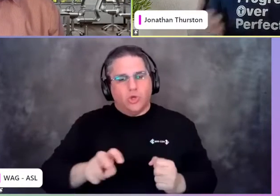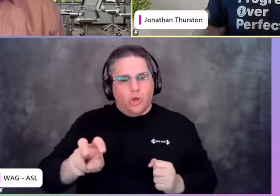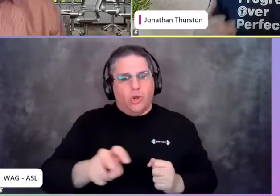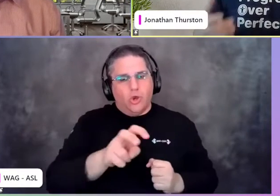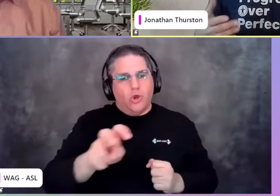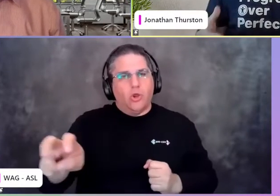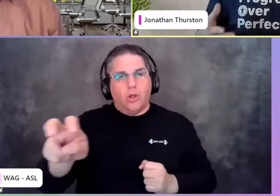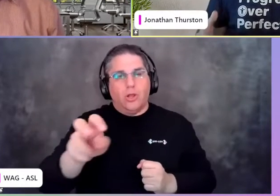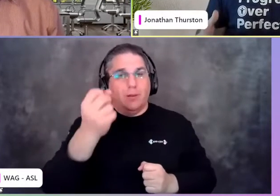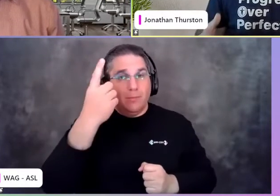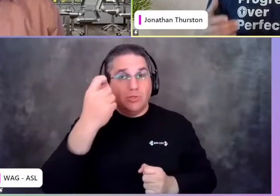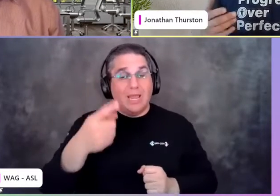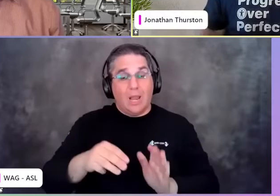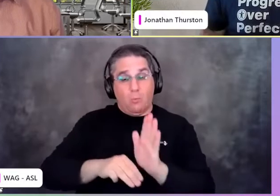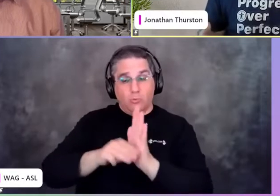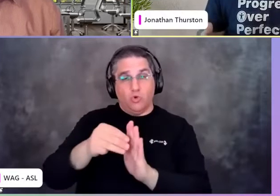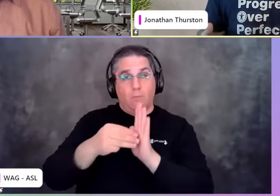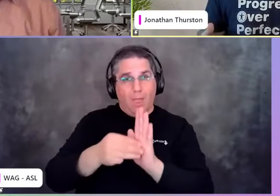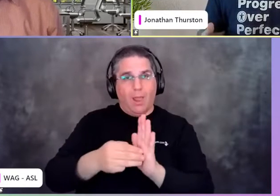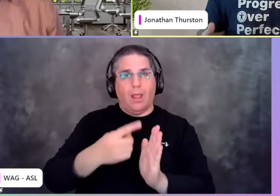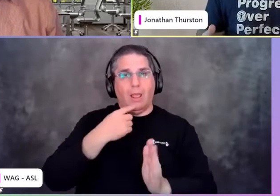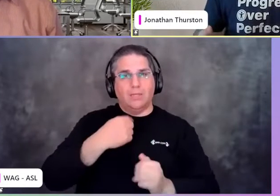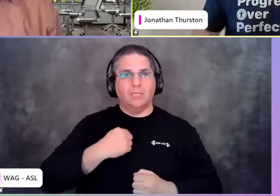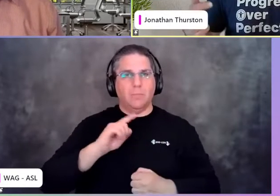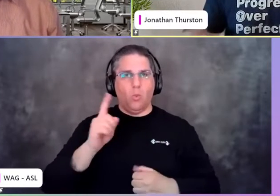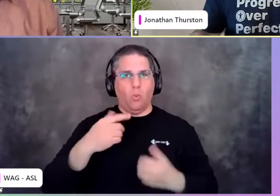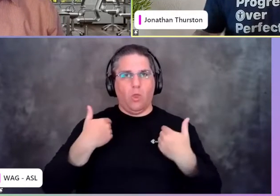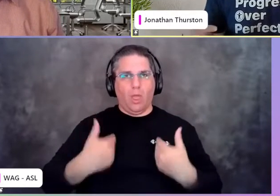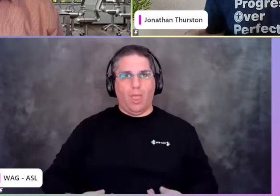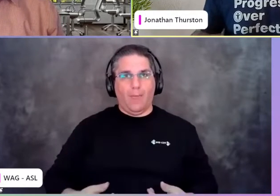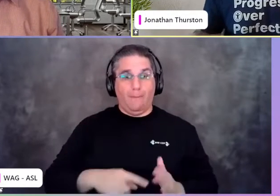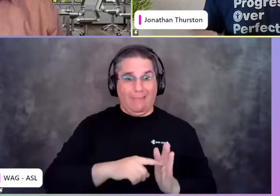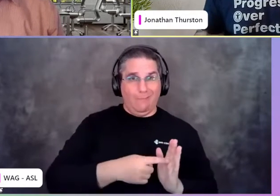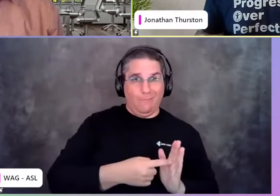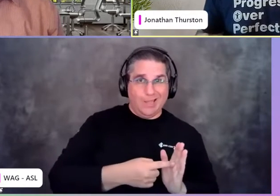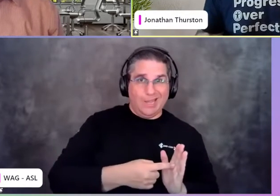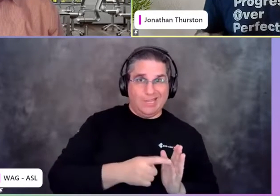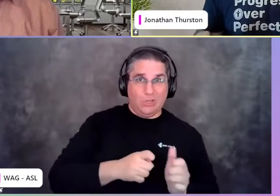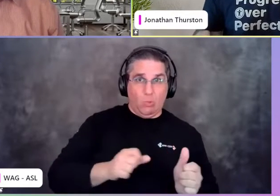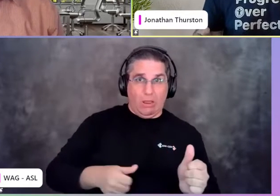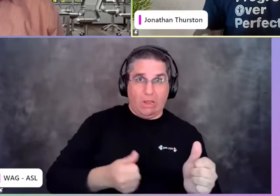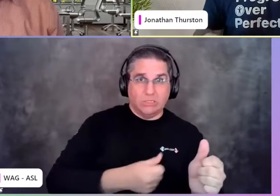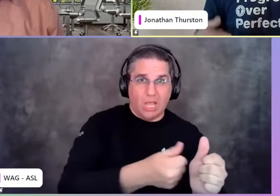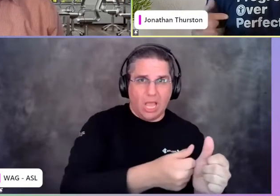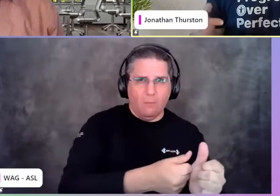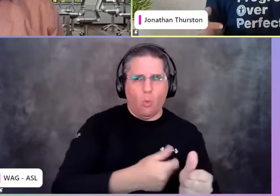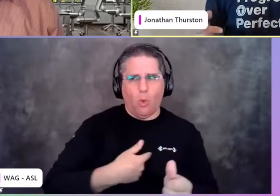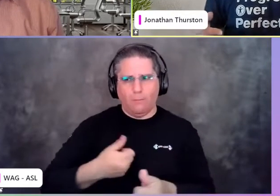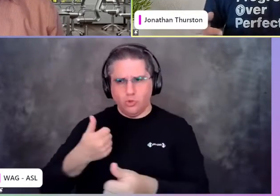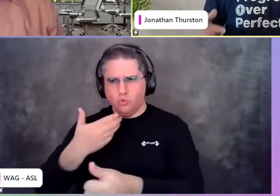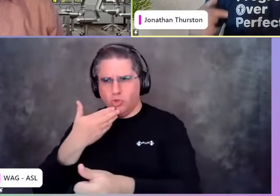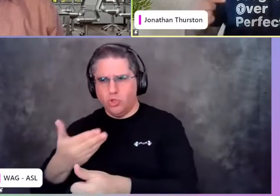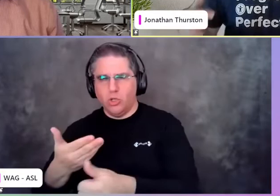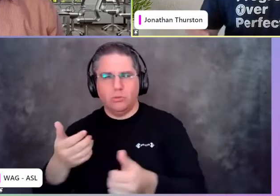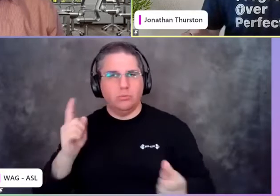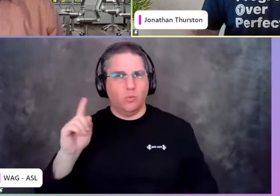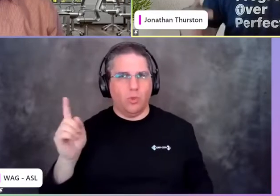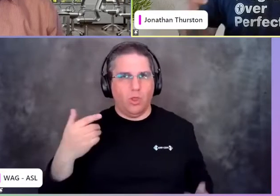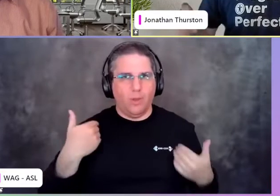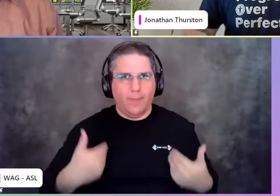one thing we have to remind everyone, this is a journey. But with a maturity model does is it shows you where you are on that journey, and we're